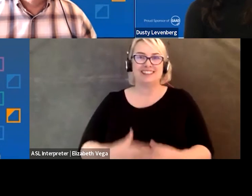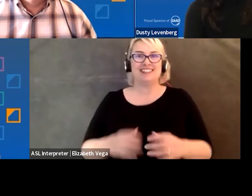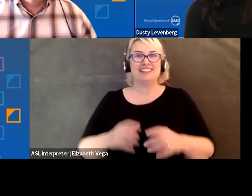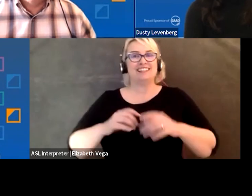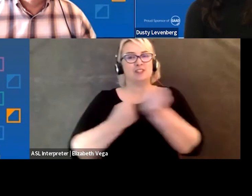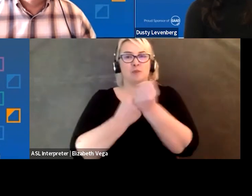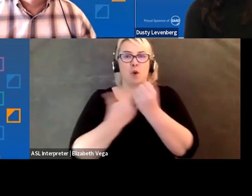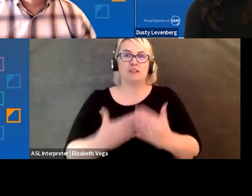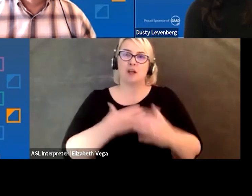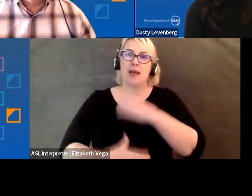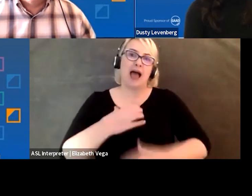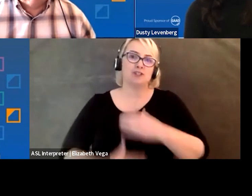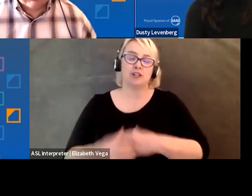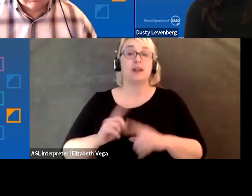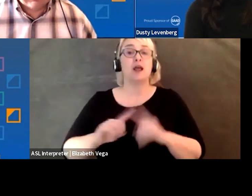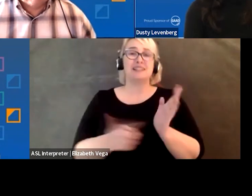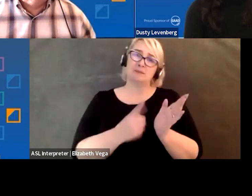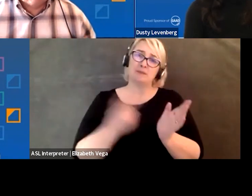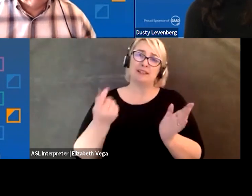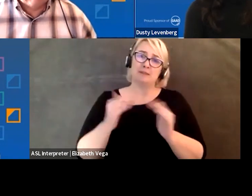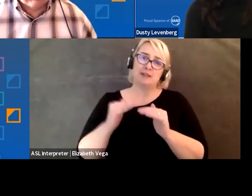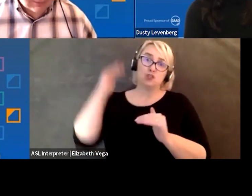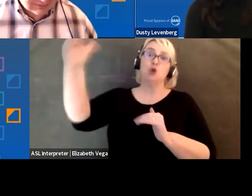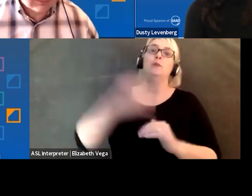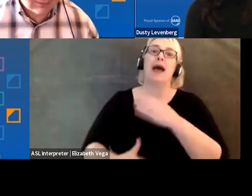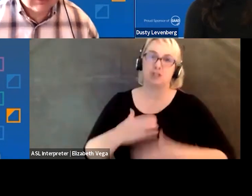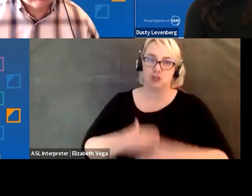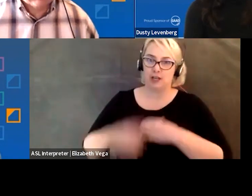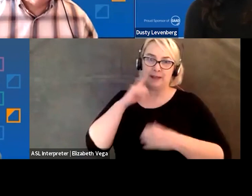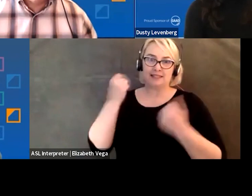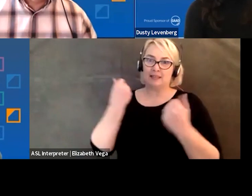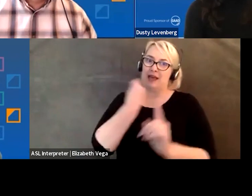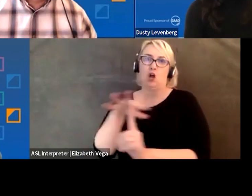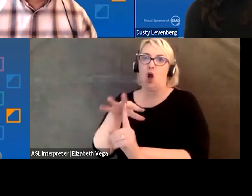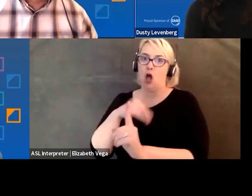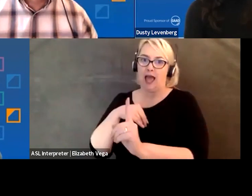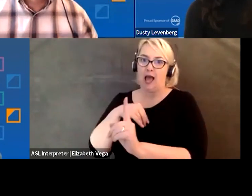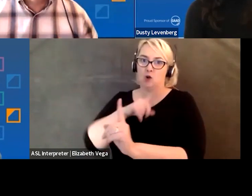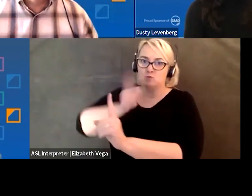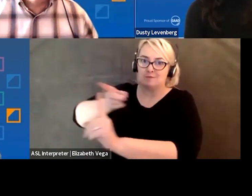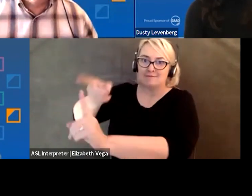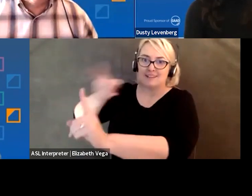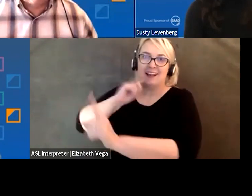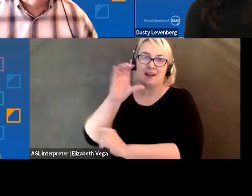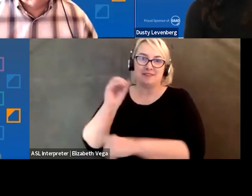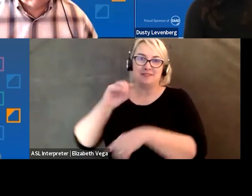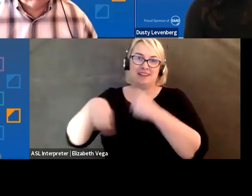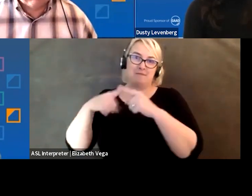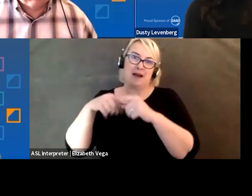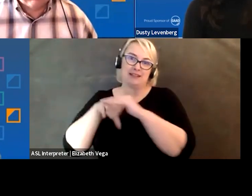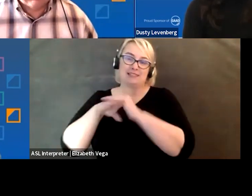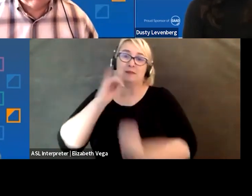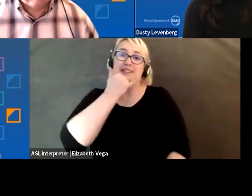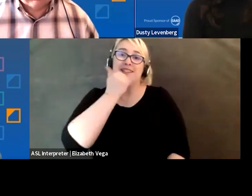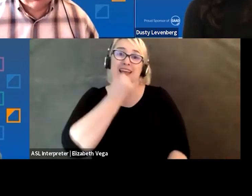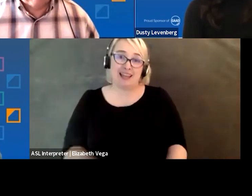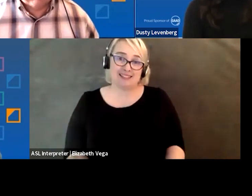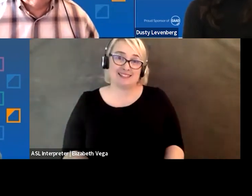For example, a company do captioning for all videos.